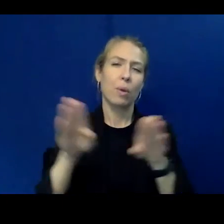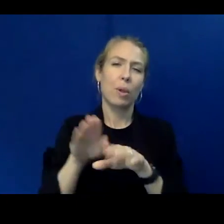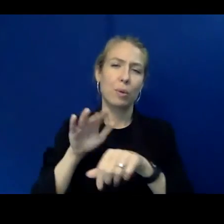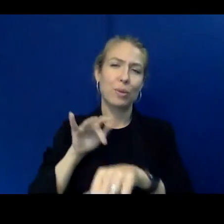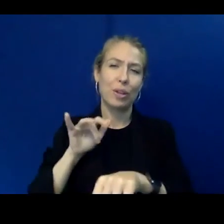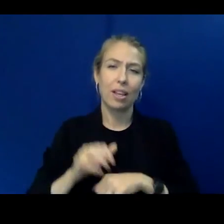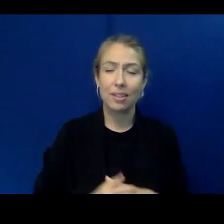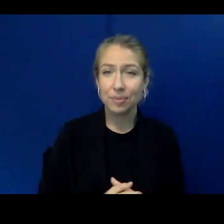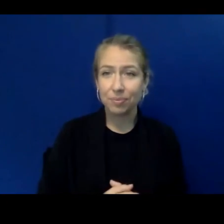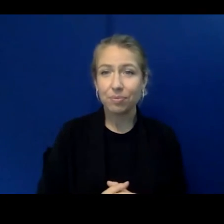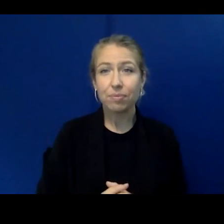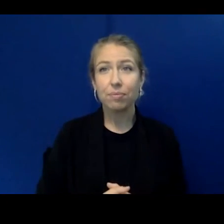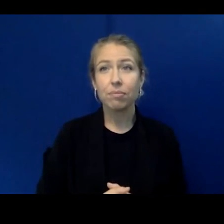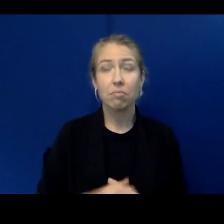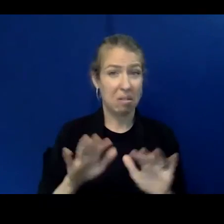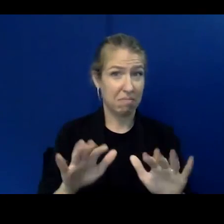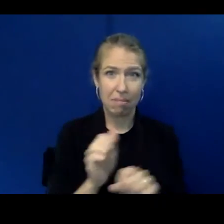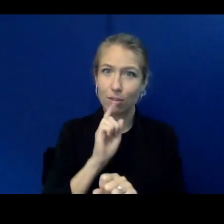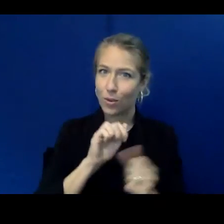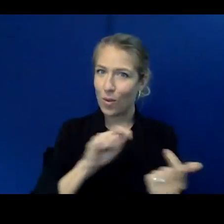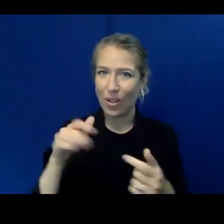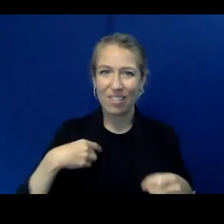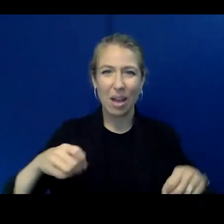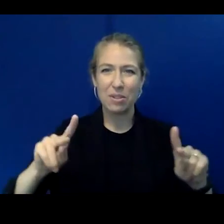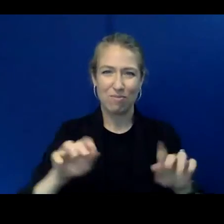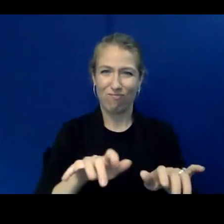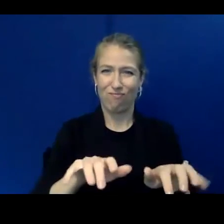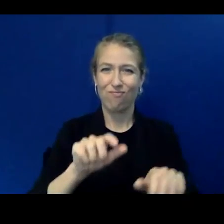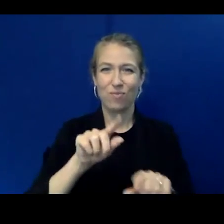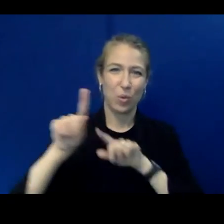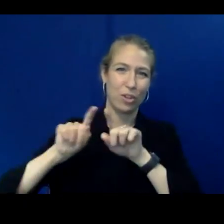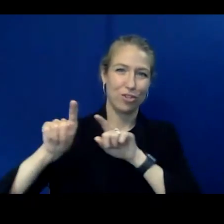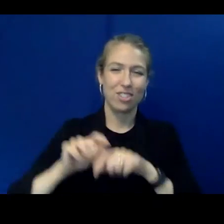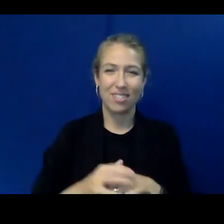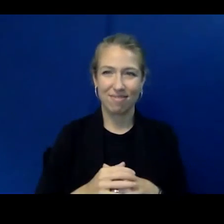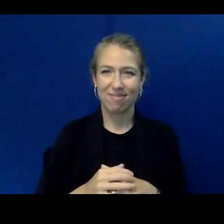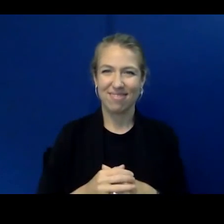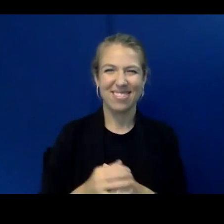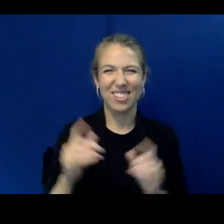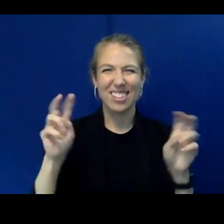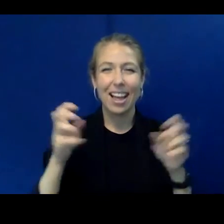But I want to give everybody the opportunity right now, the last call for questions.